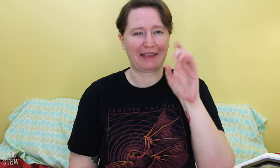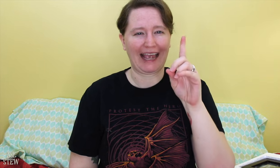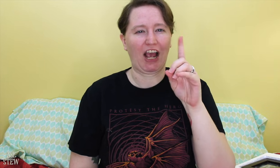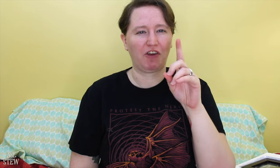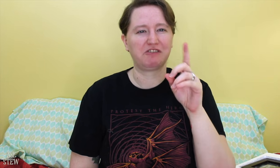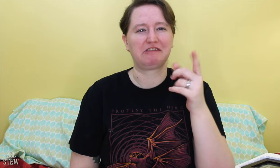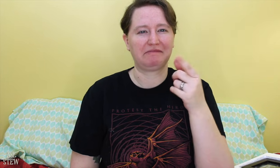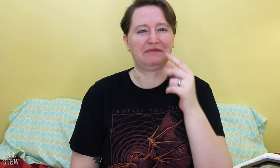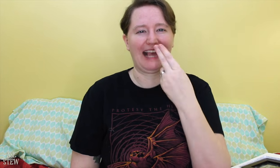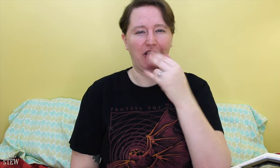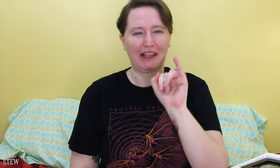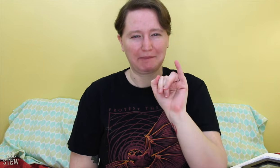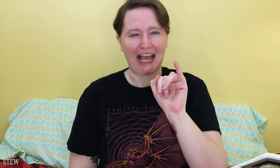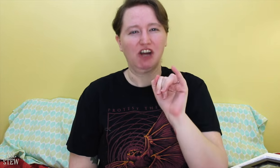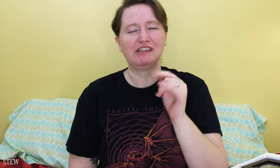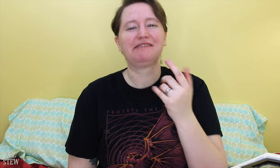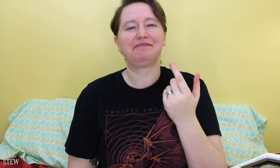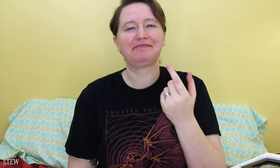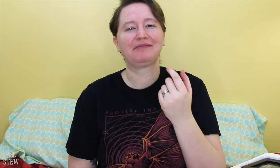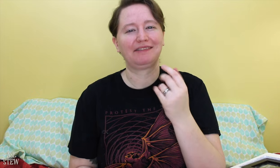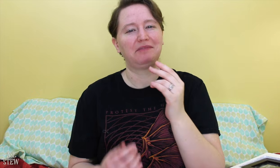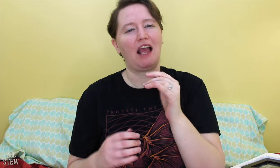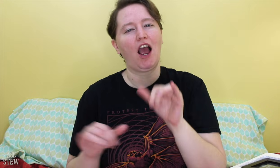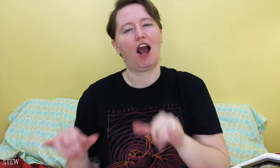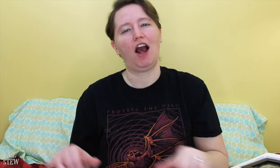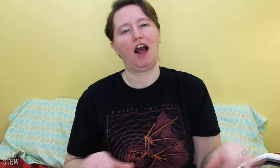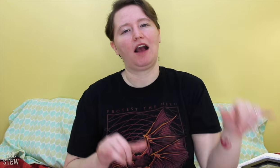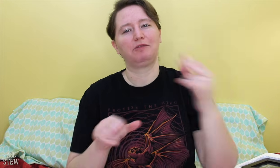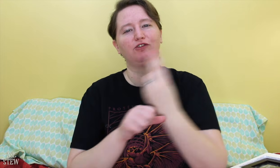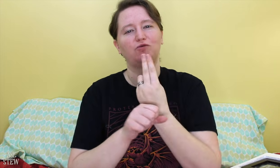hearing impaired.